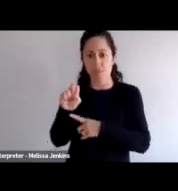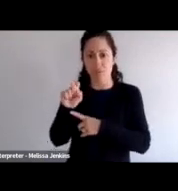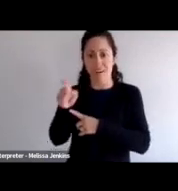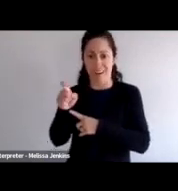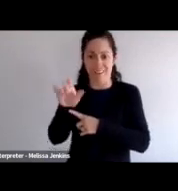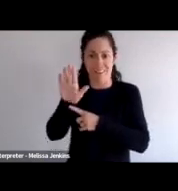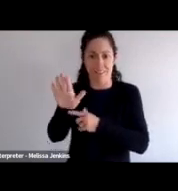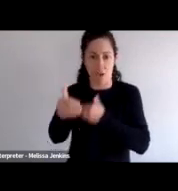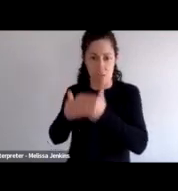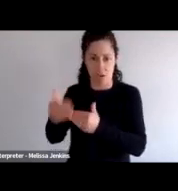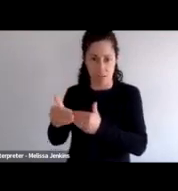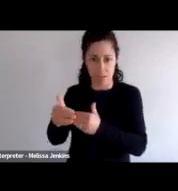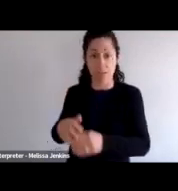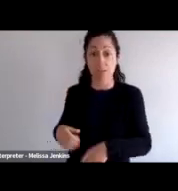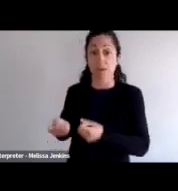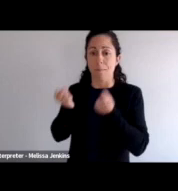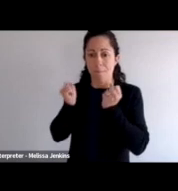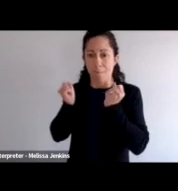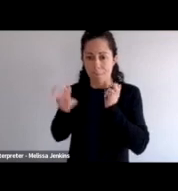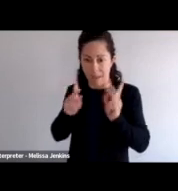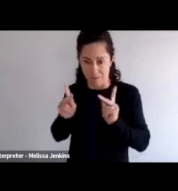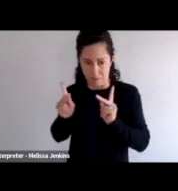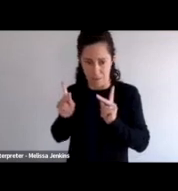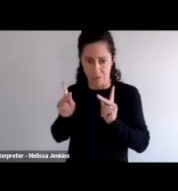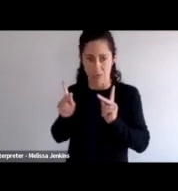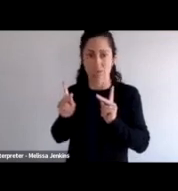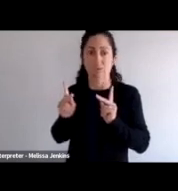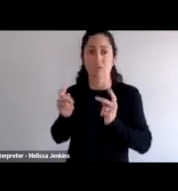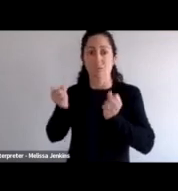data into RARE-X and many more researchers will